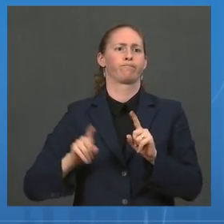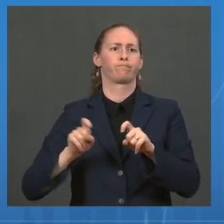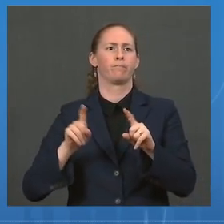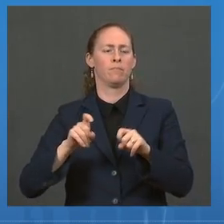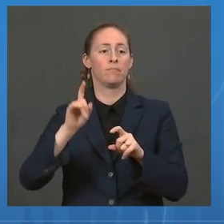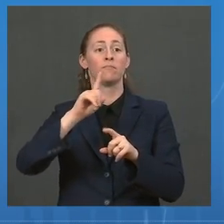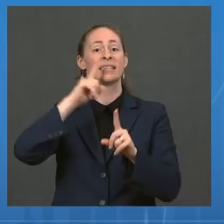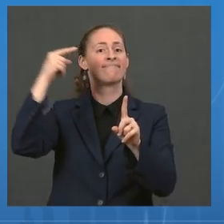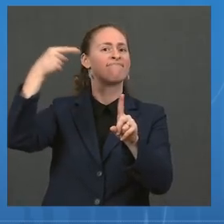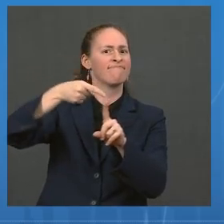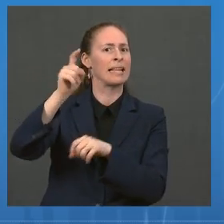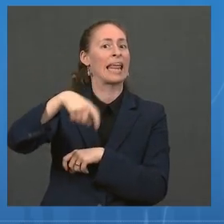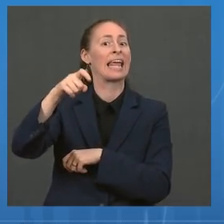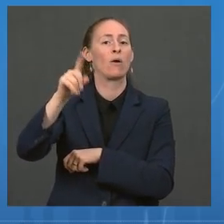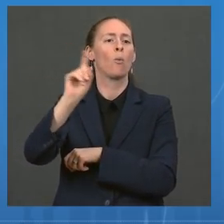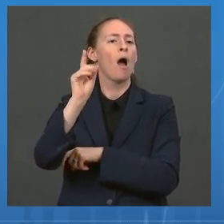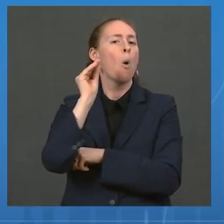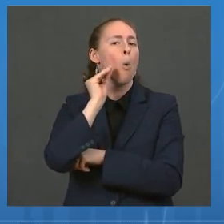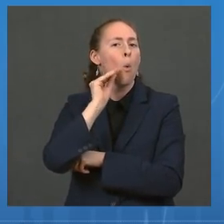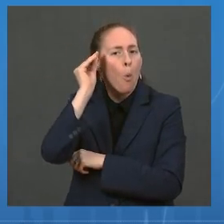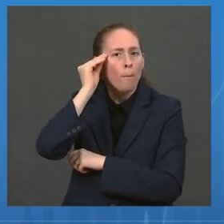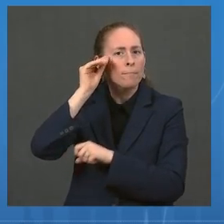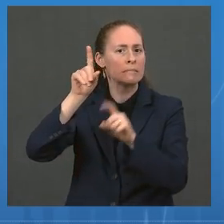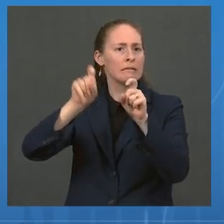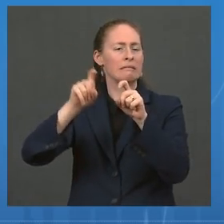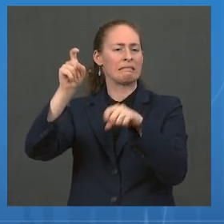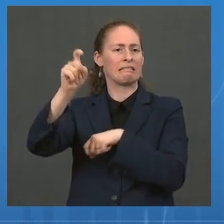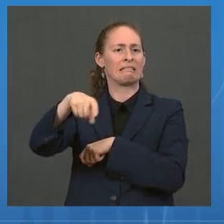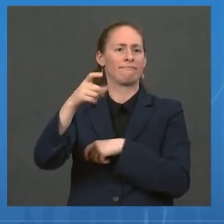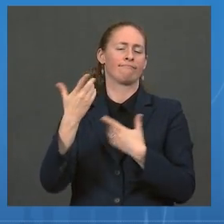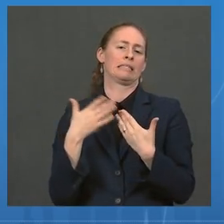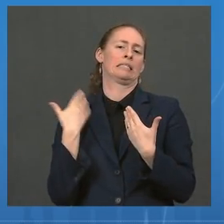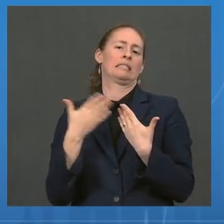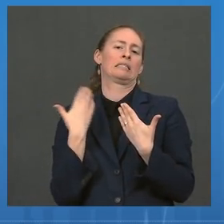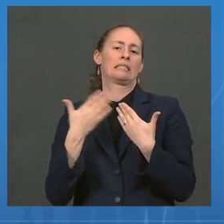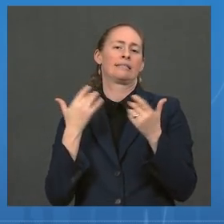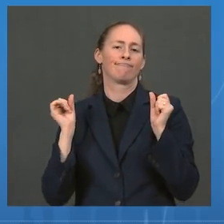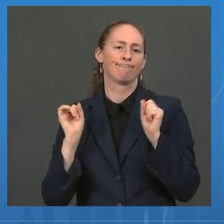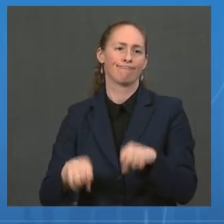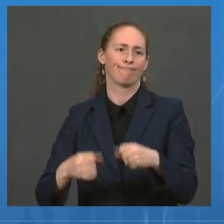and that at-home testing, convenient option came to market just earlier this year.